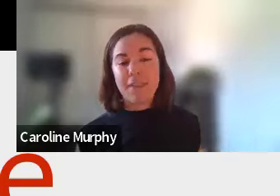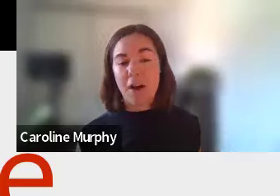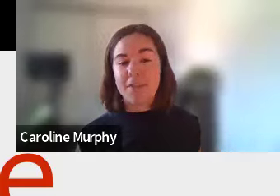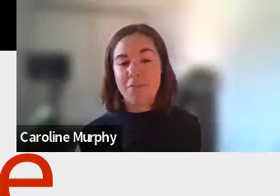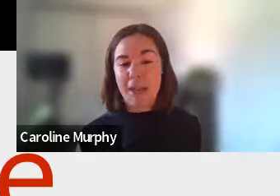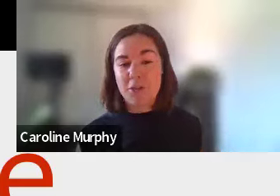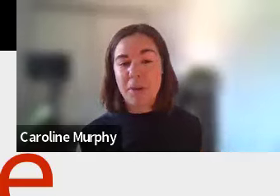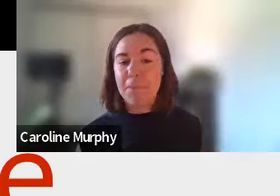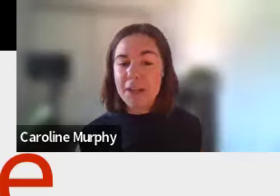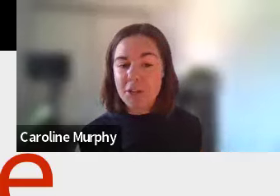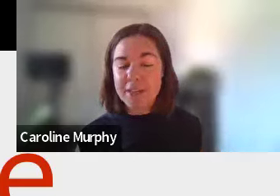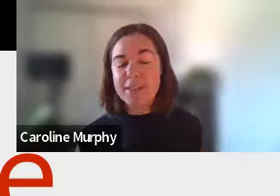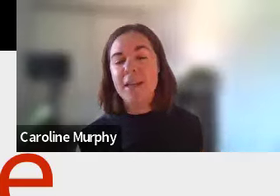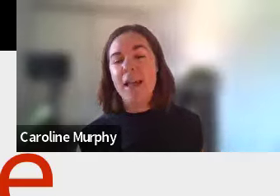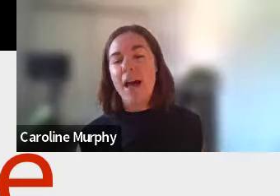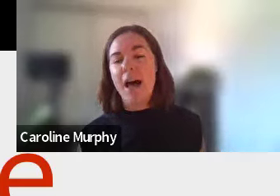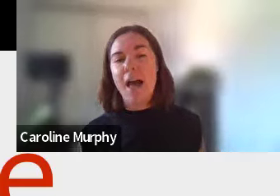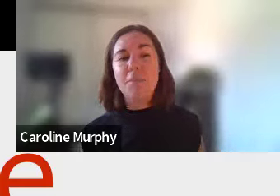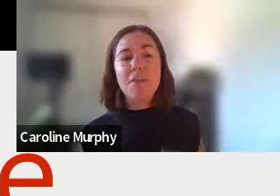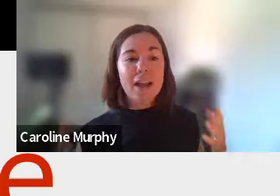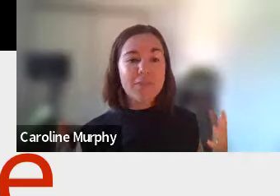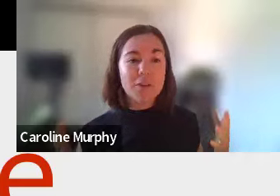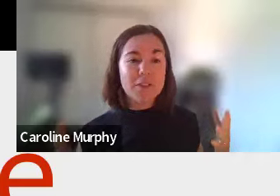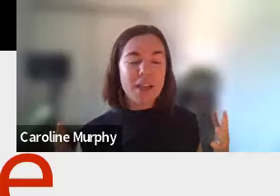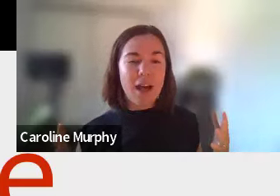at the Office of Management and Budget and provide folks